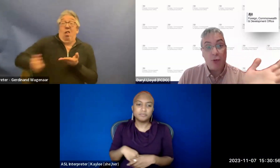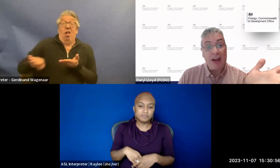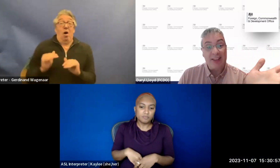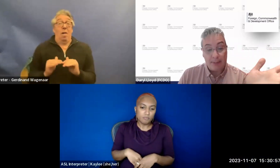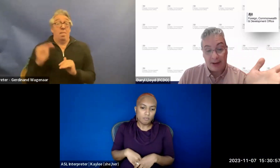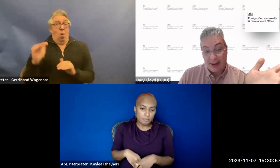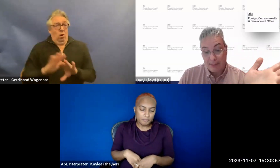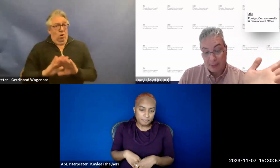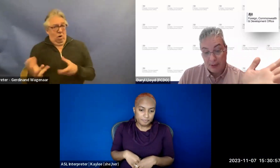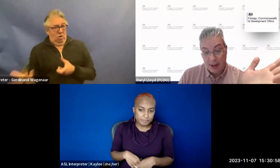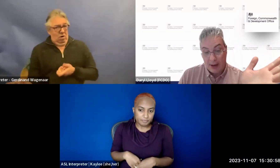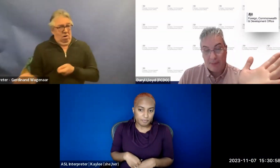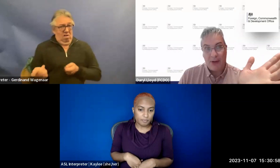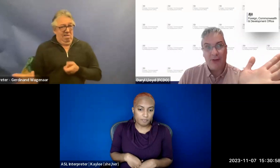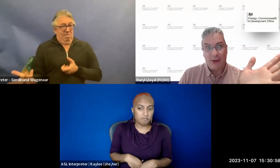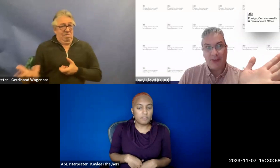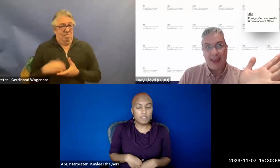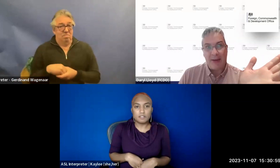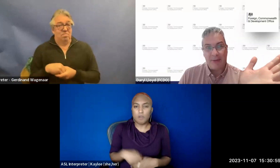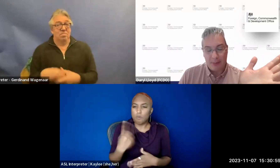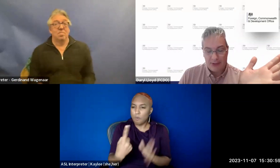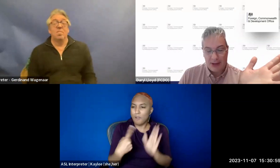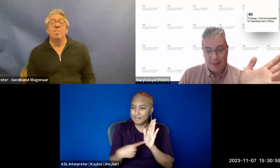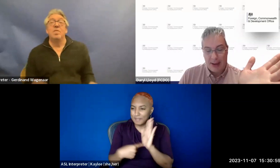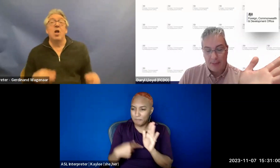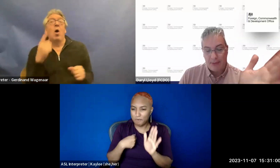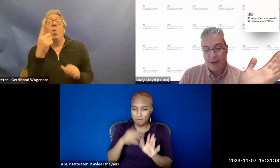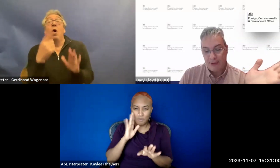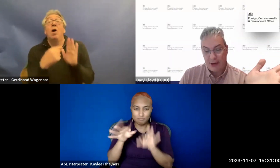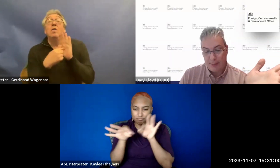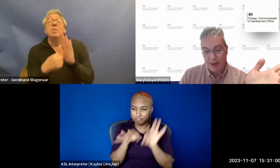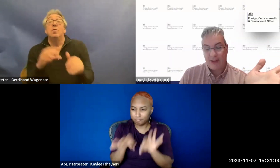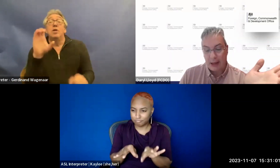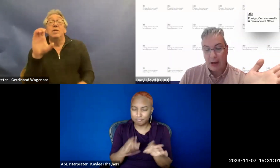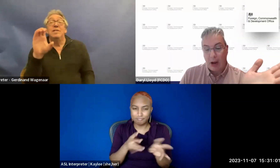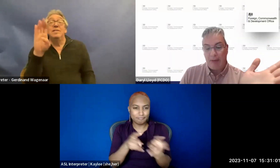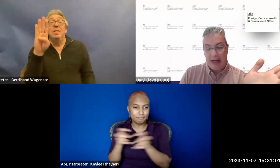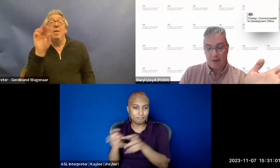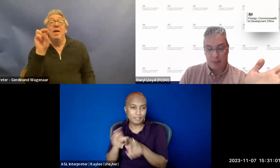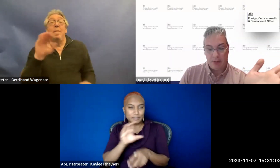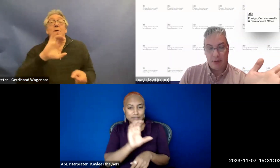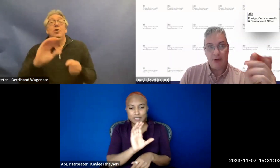Giving you an example of CBM's Missing in Climate Action report,